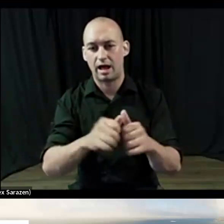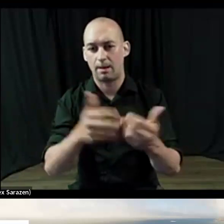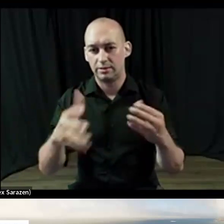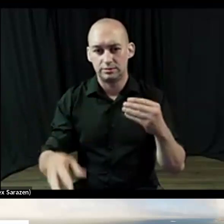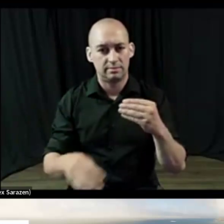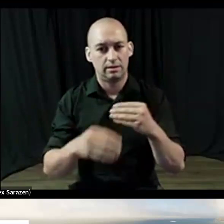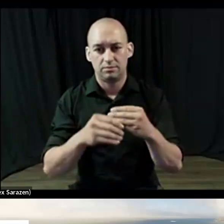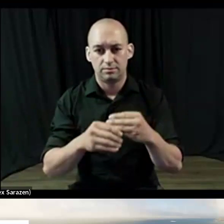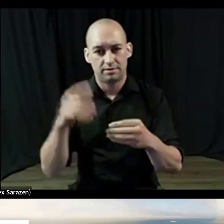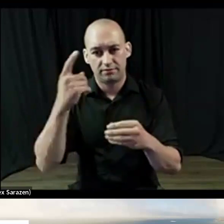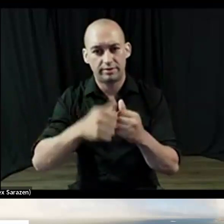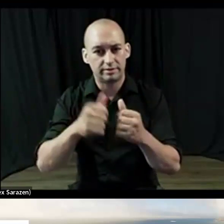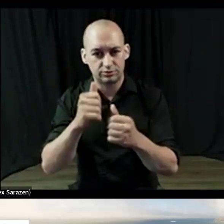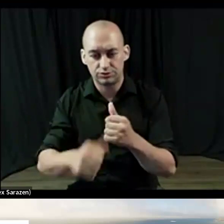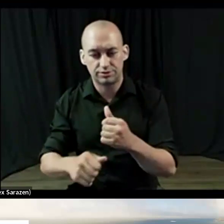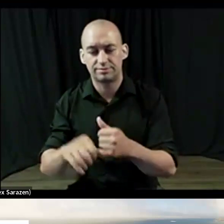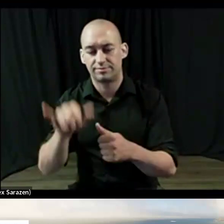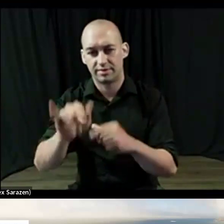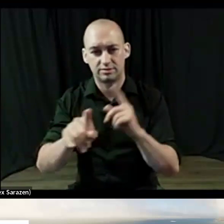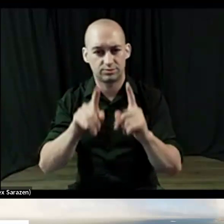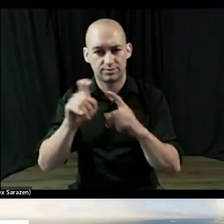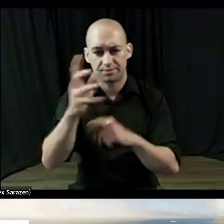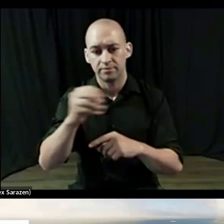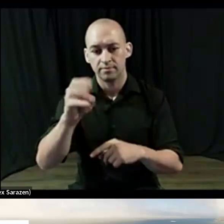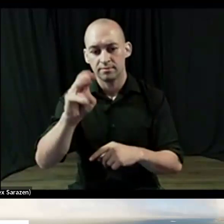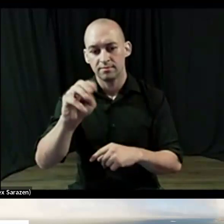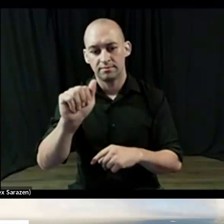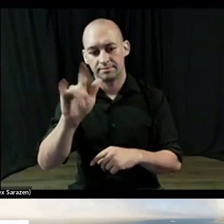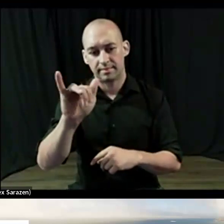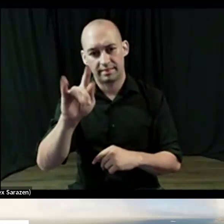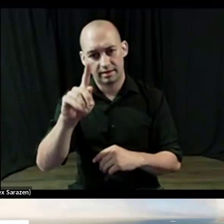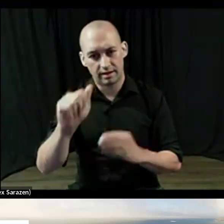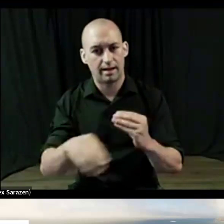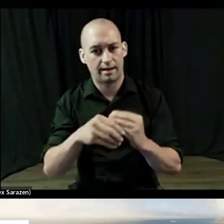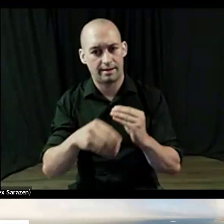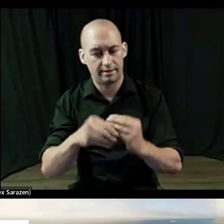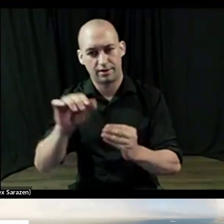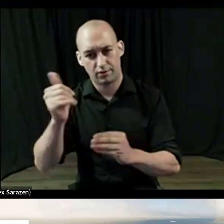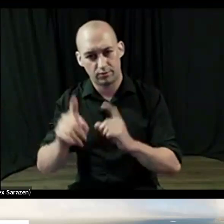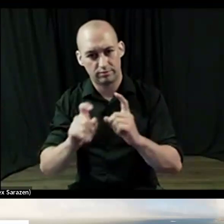a question. But then Malika asked added on in a separate question, and accurately described,